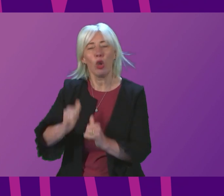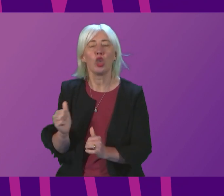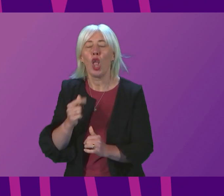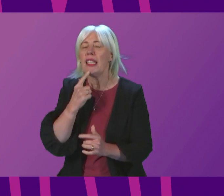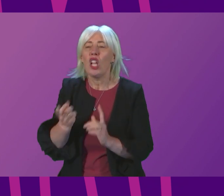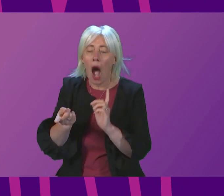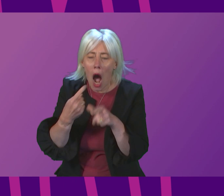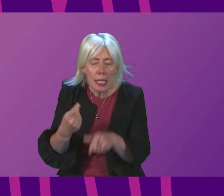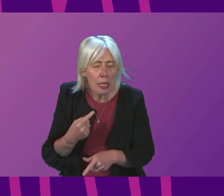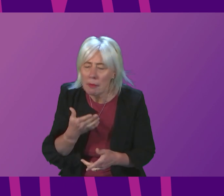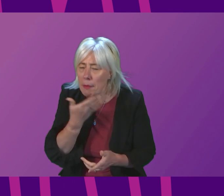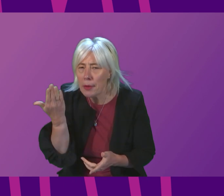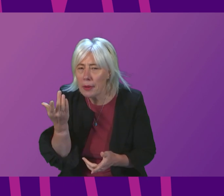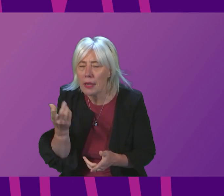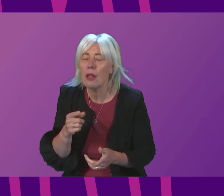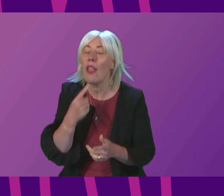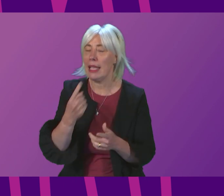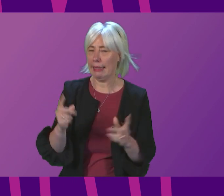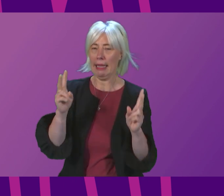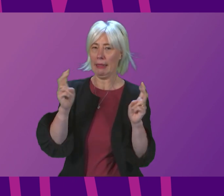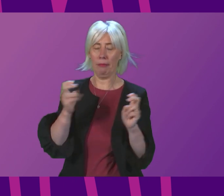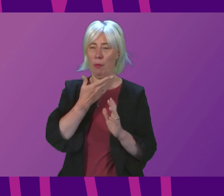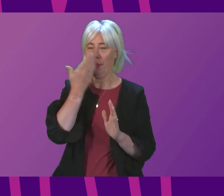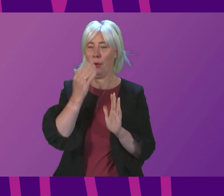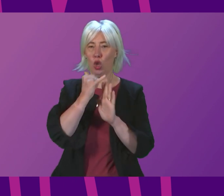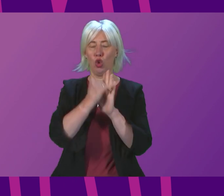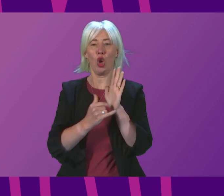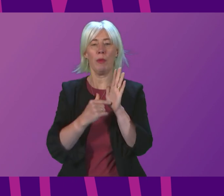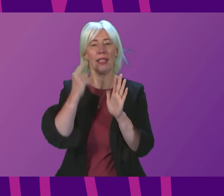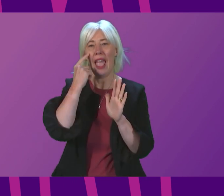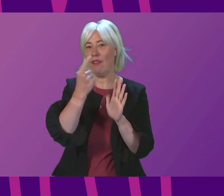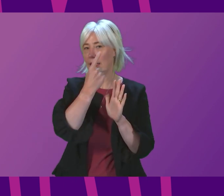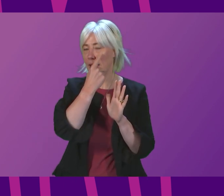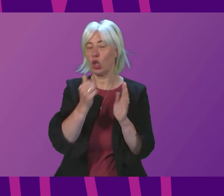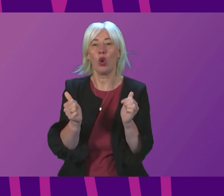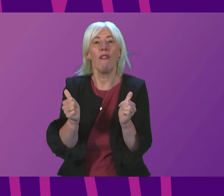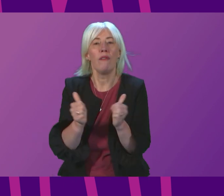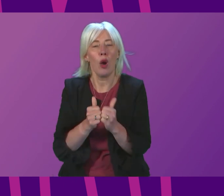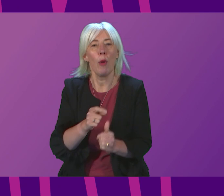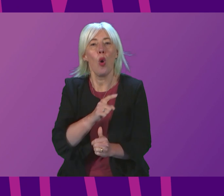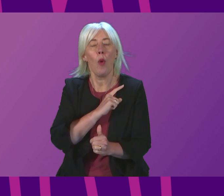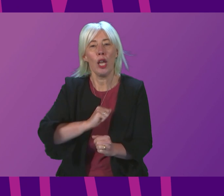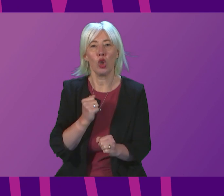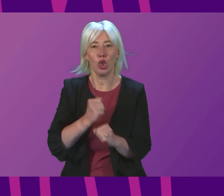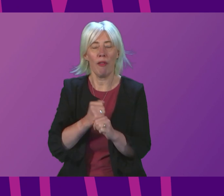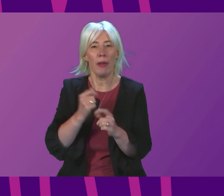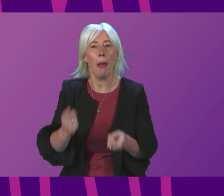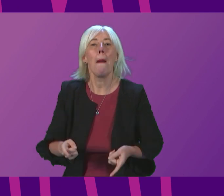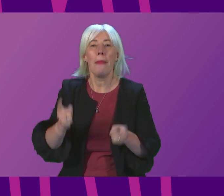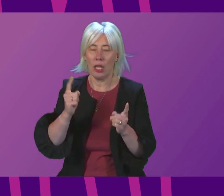Audit Scotland has said: “There is no documented evidence to confirm why Scottish ministers were willing to accept